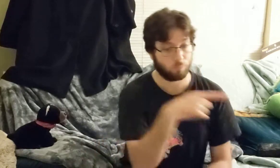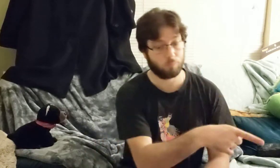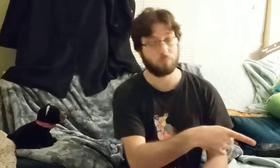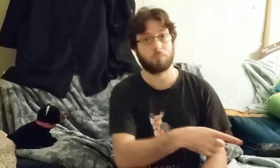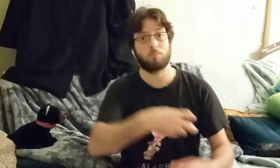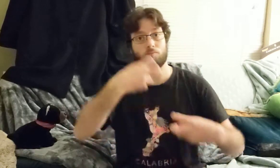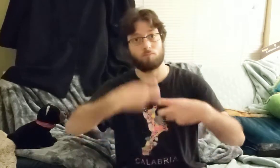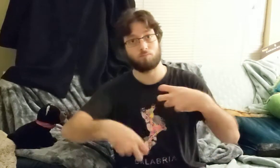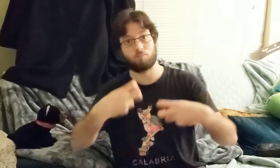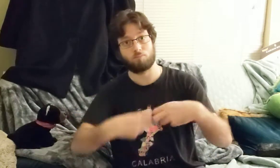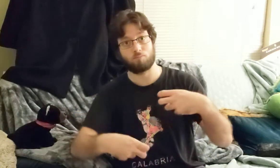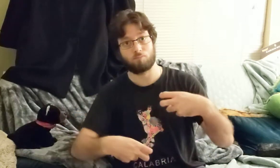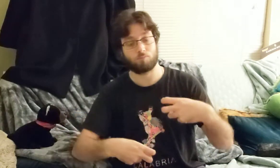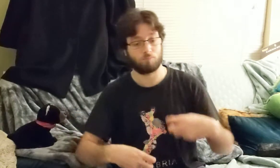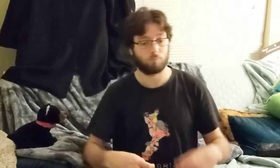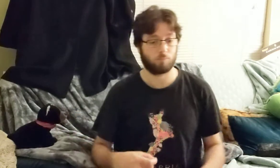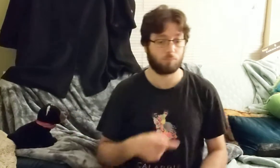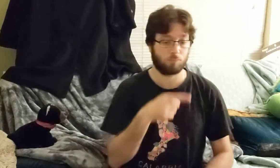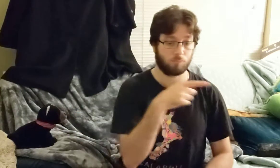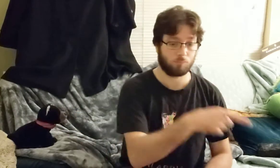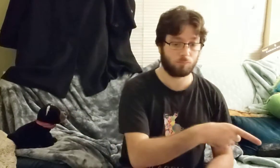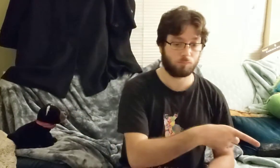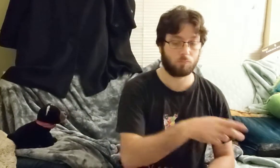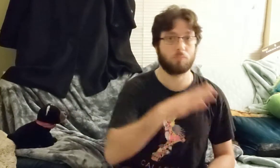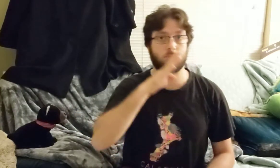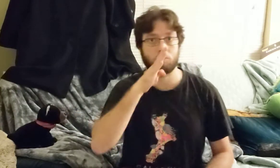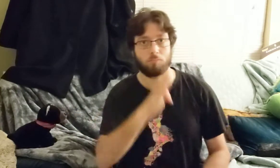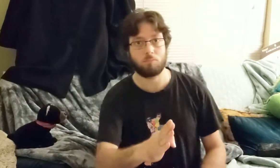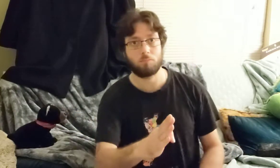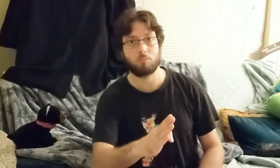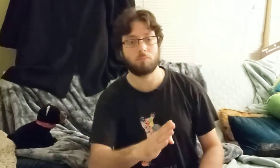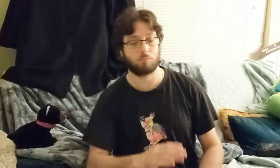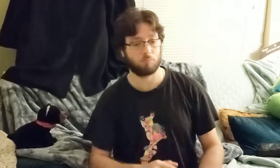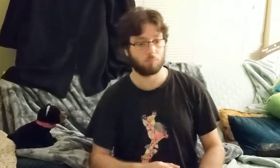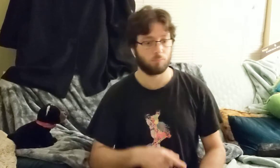HE TOUGH HE BLUNT